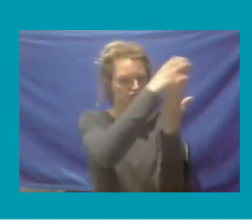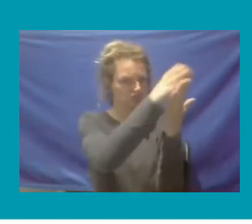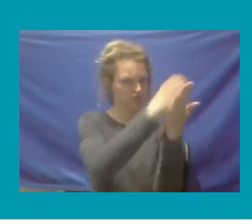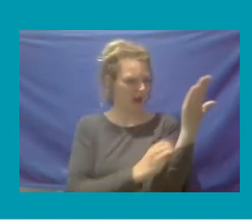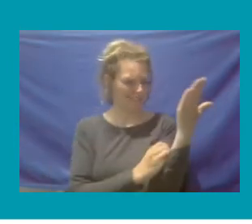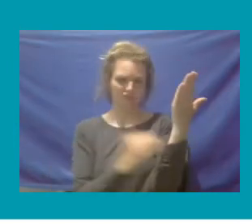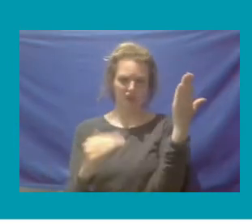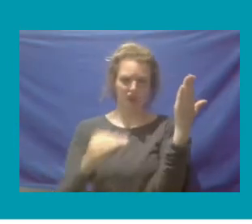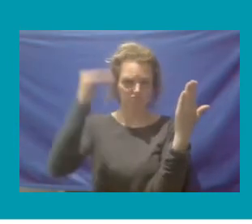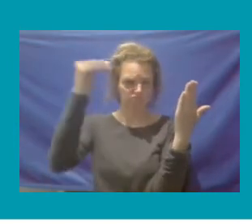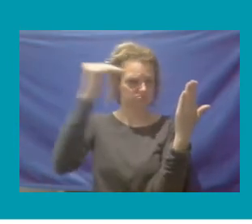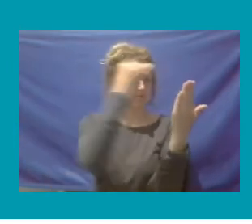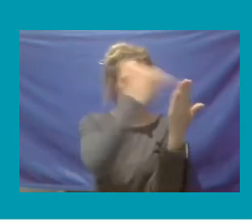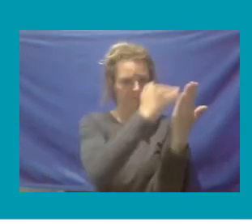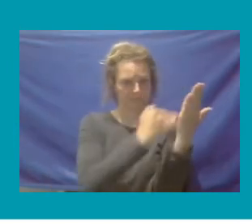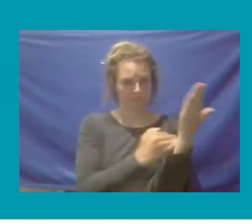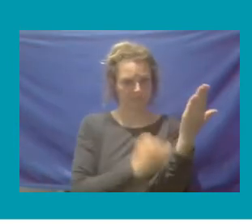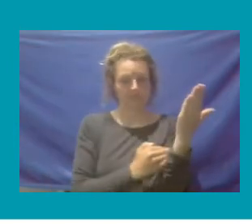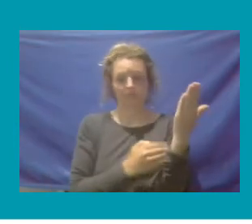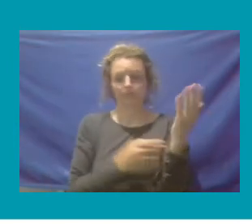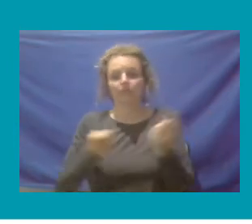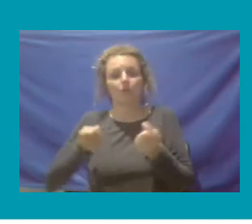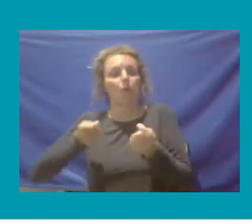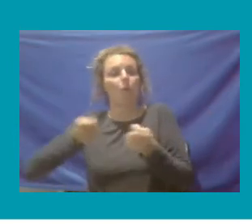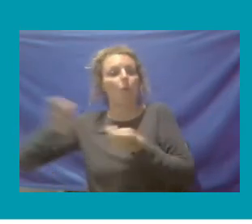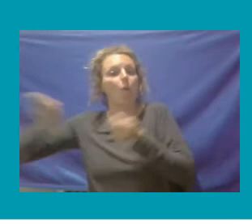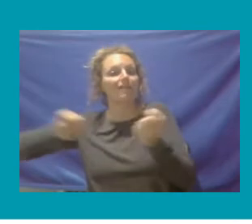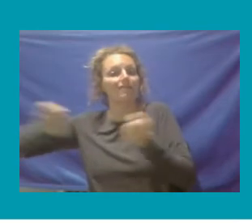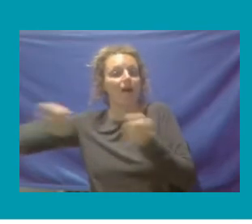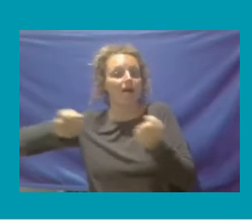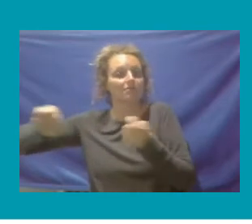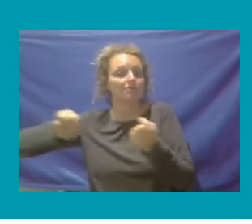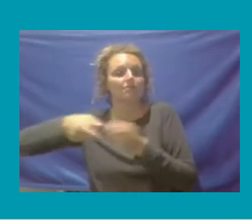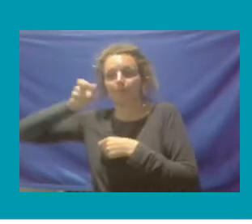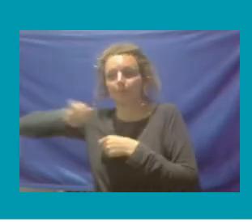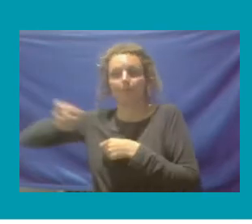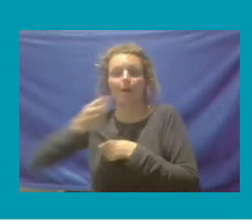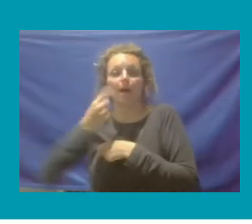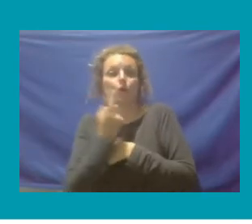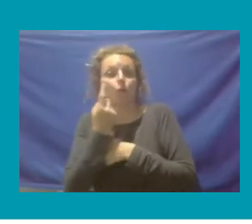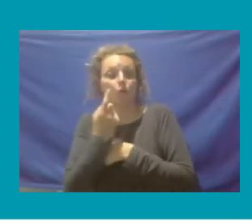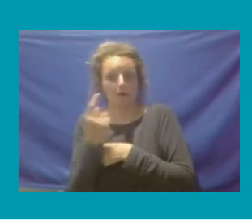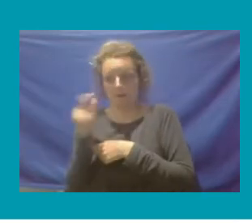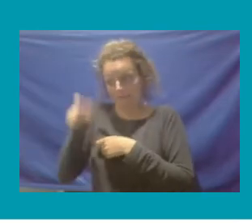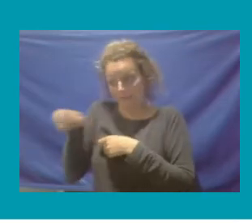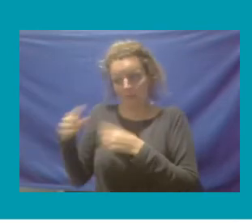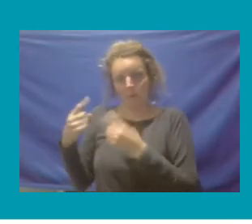And as you've seen, the wonderful Titi just described. It has all sorts of online resources